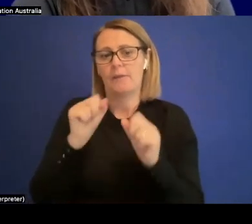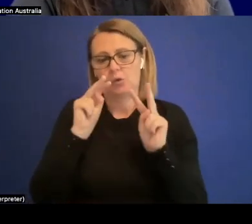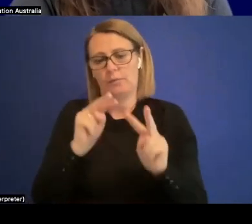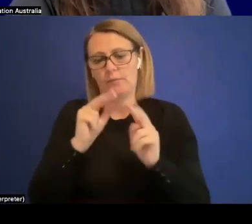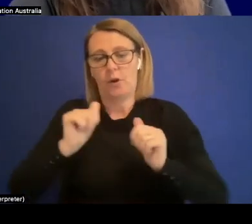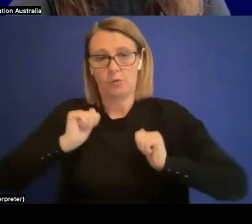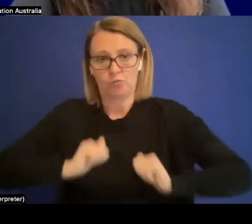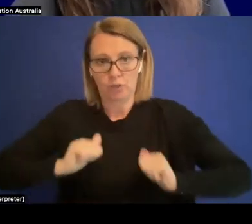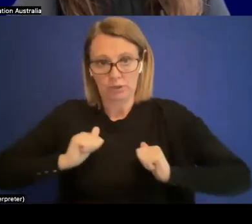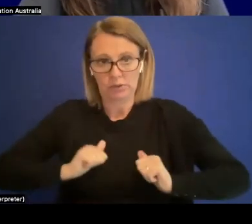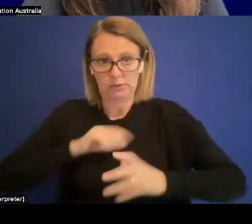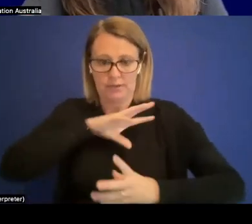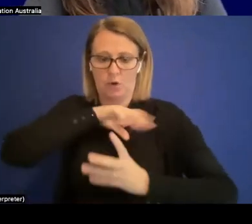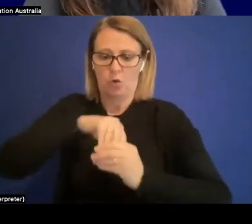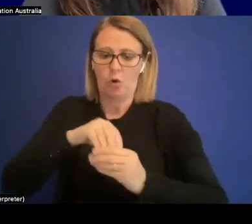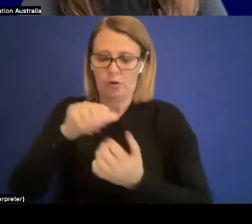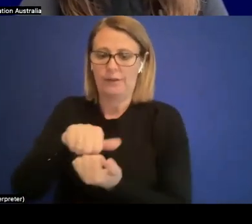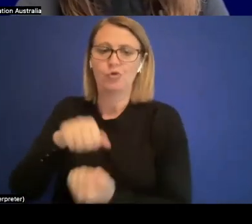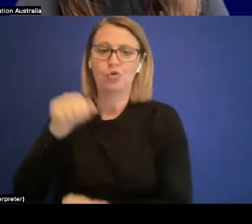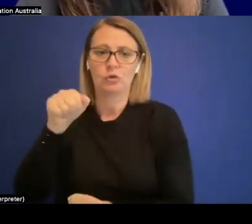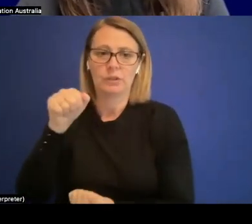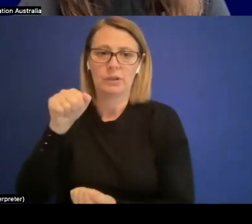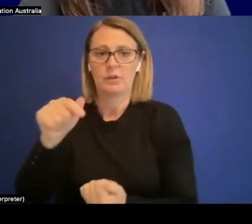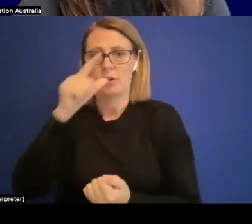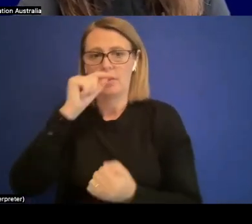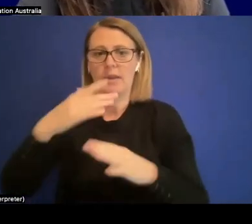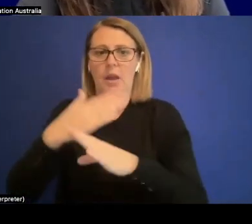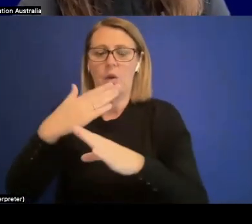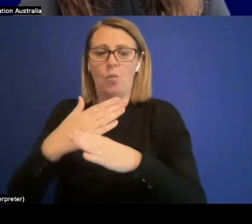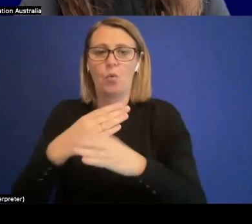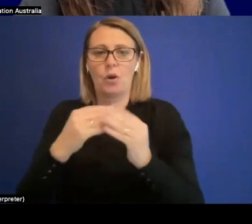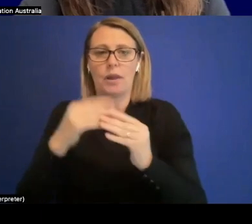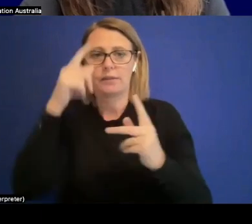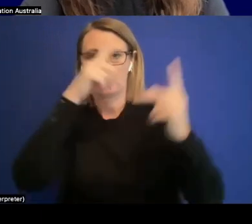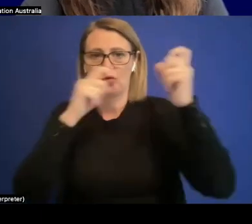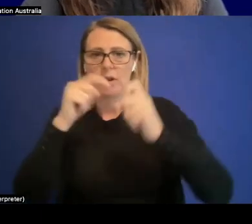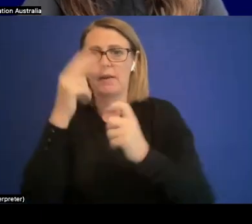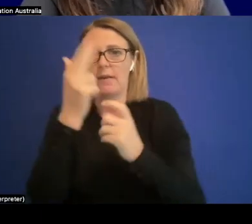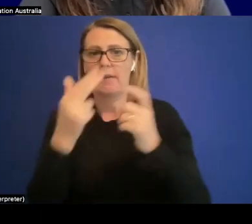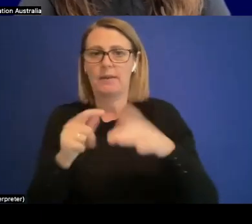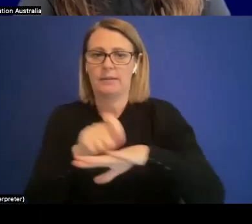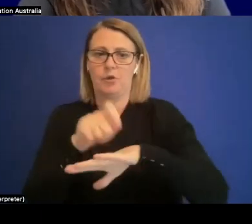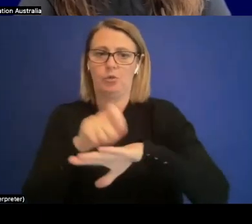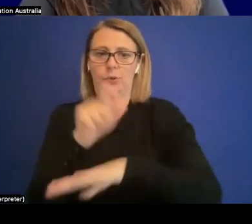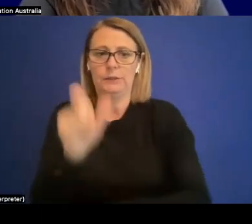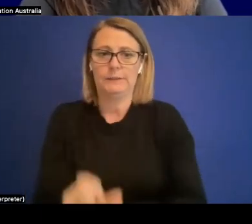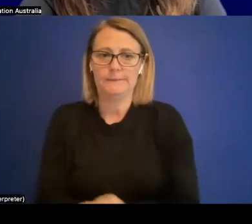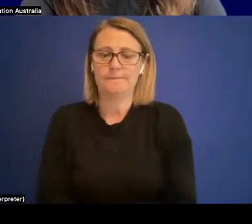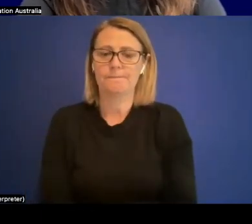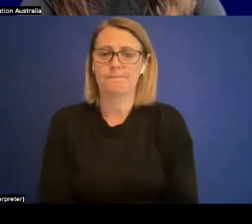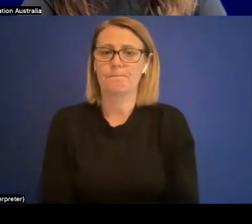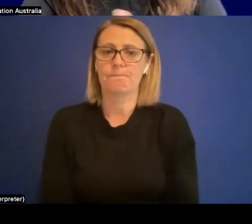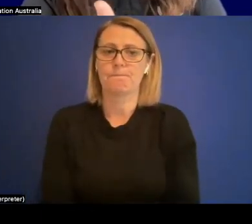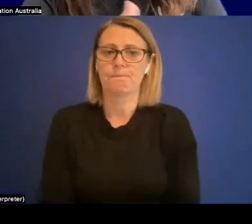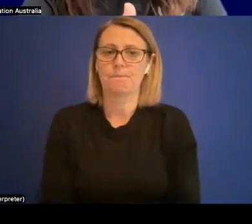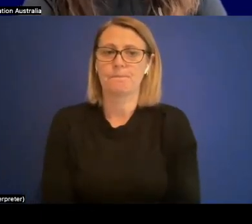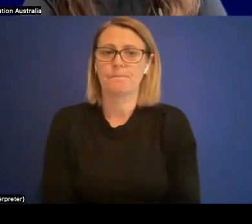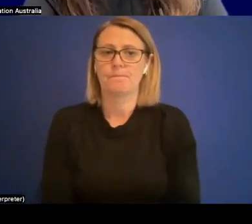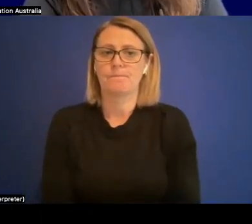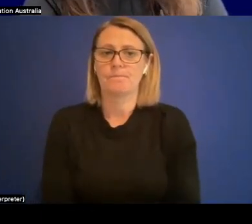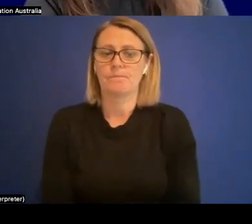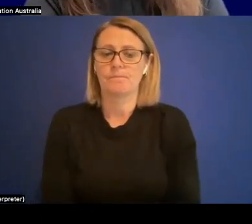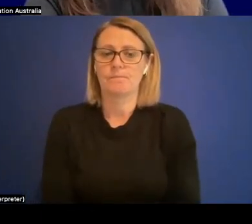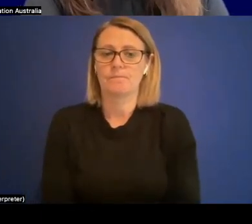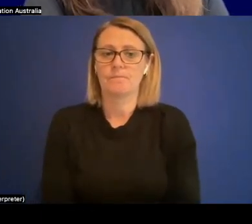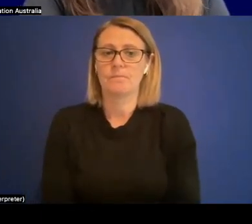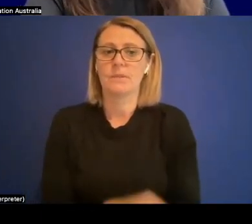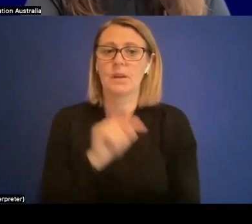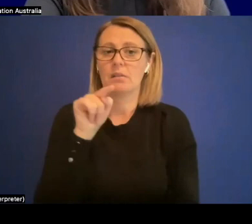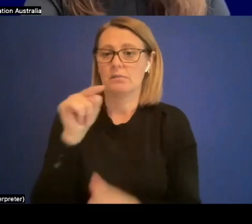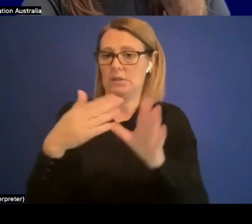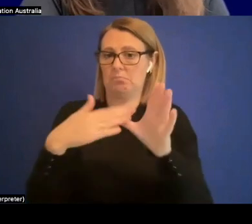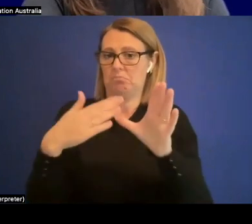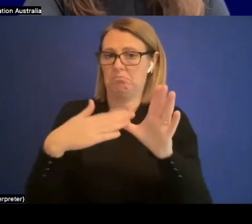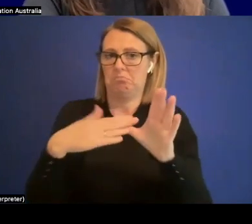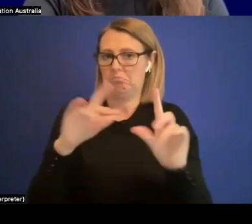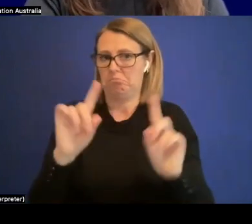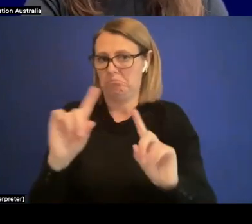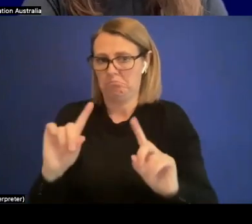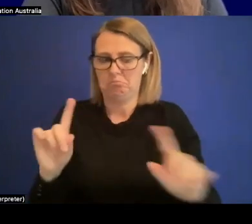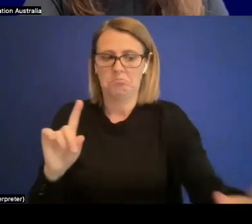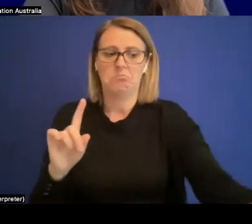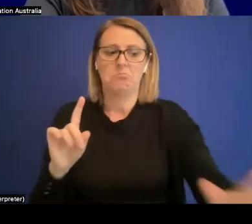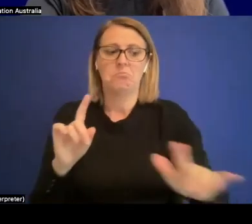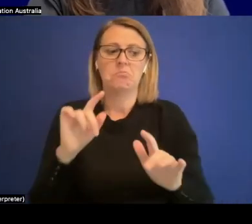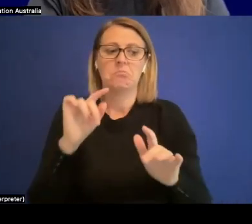be able to work as a creative arts therapist. They use at their core, regardless of which creative